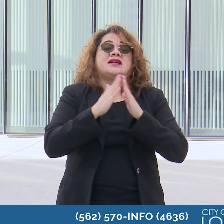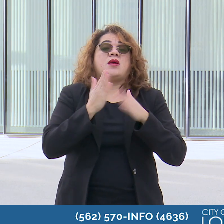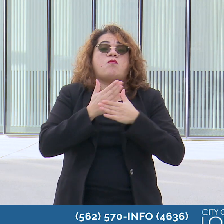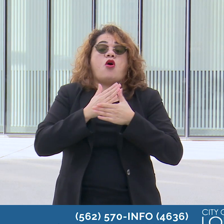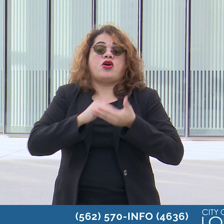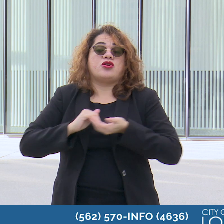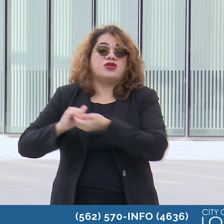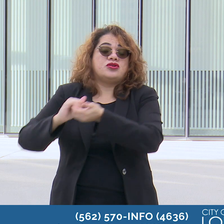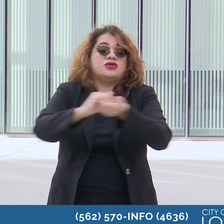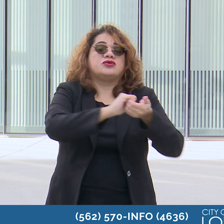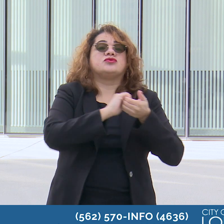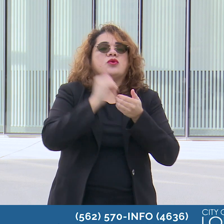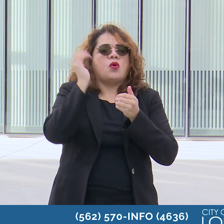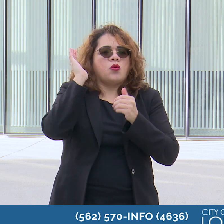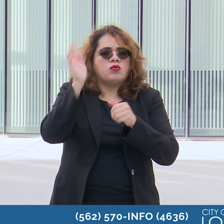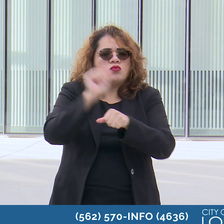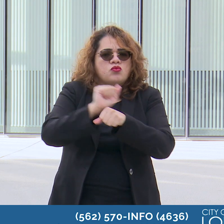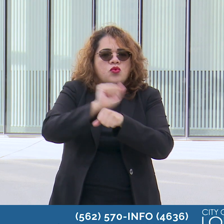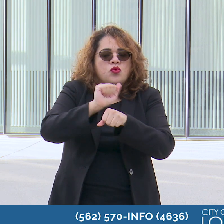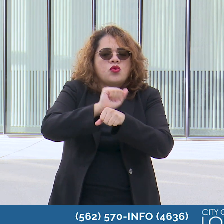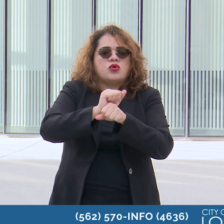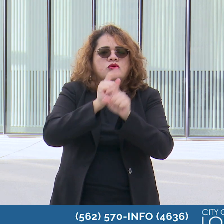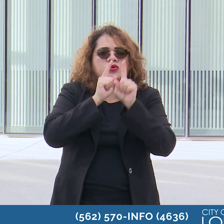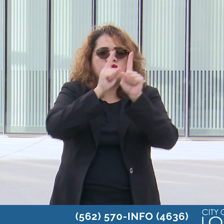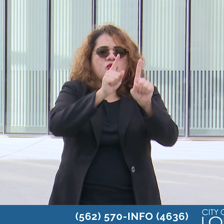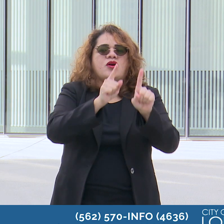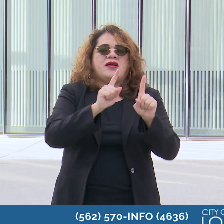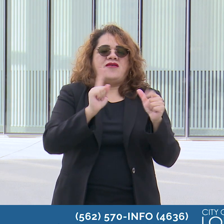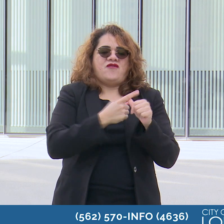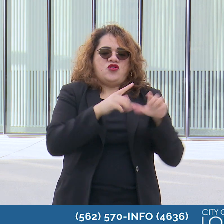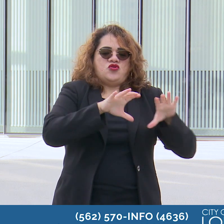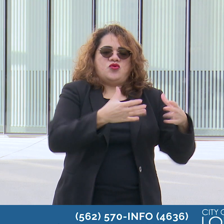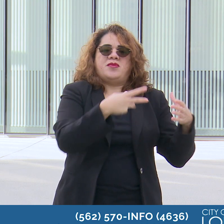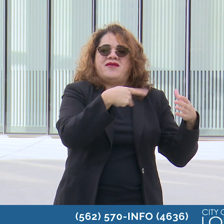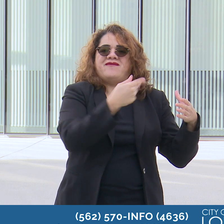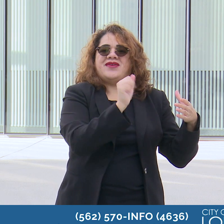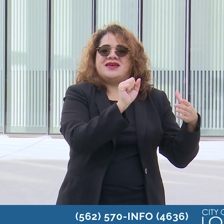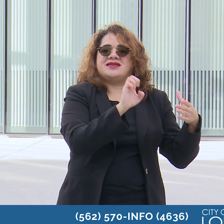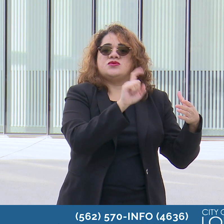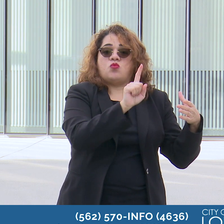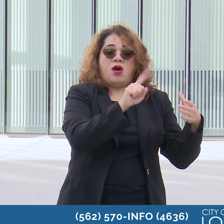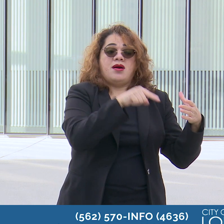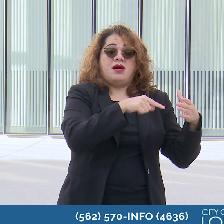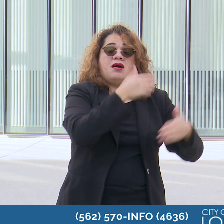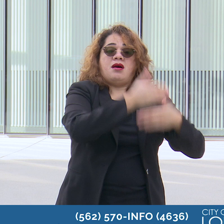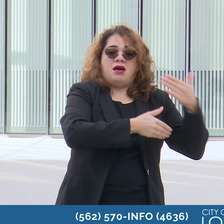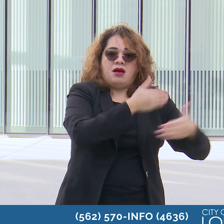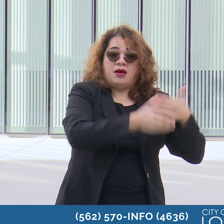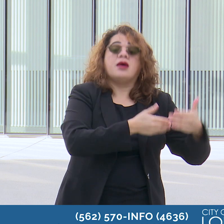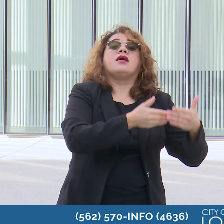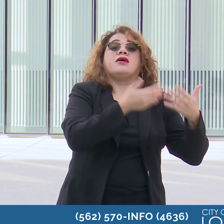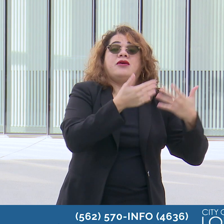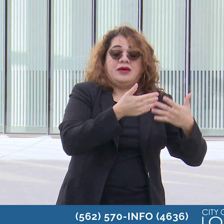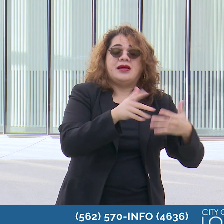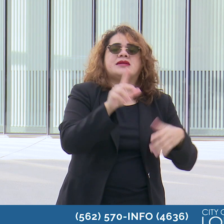that those in phase one can get vaccinated. We will then begin our city-led dispensing operations.